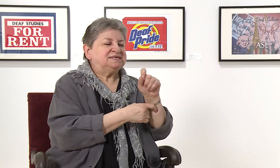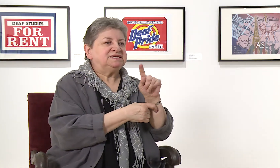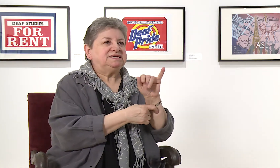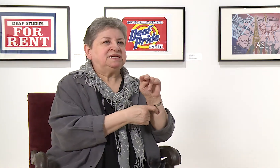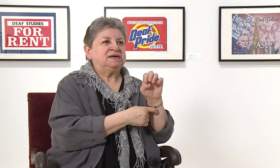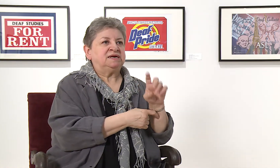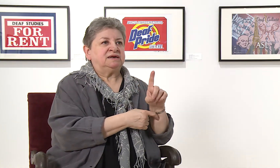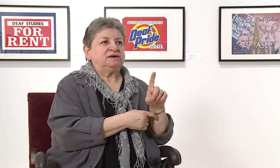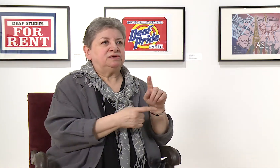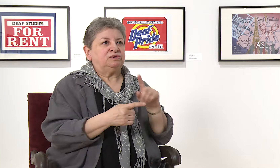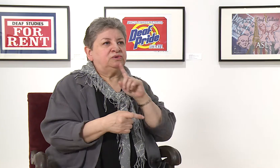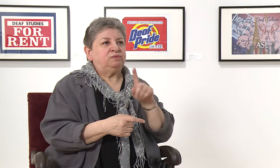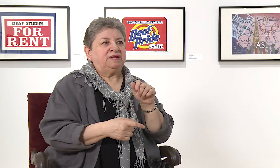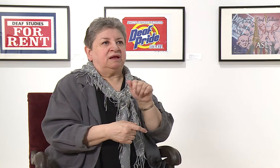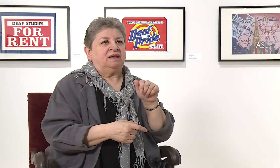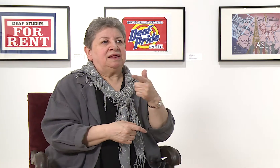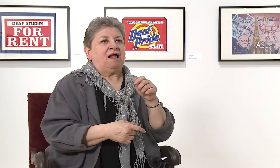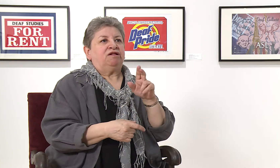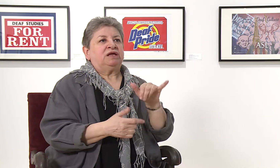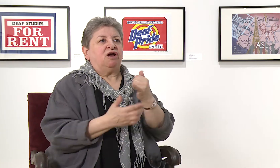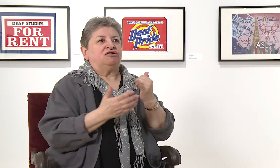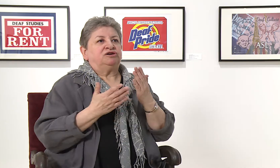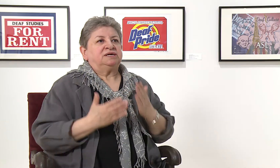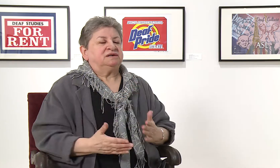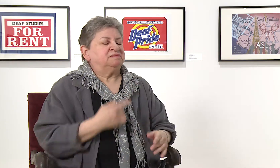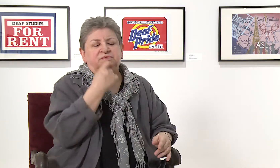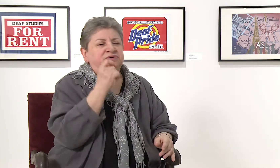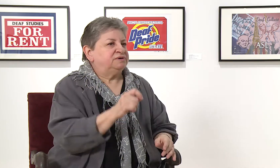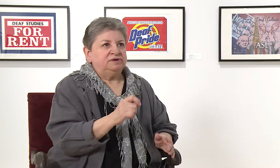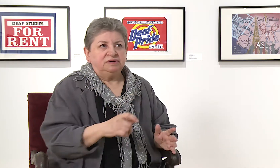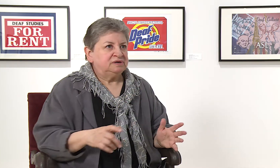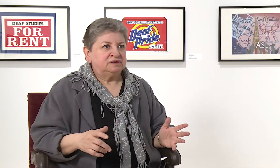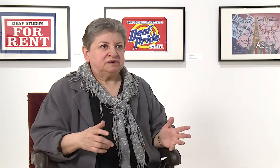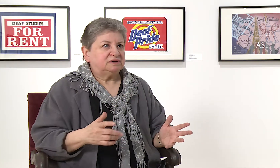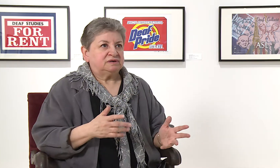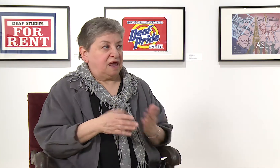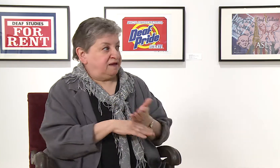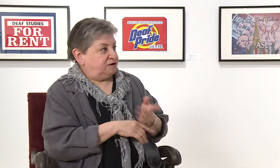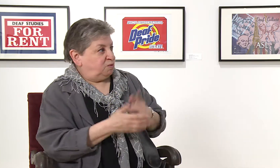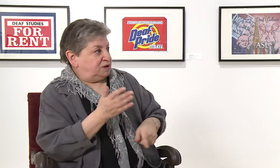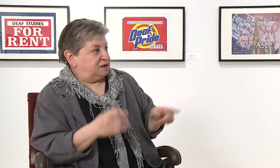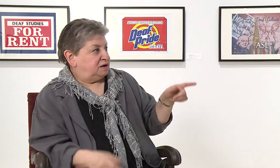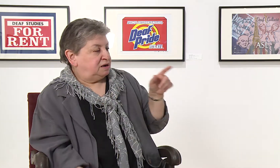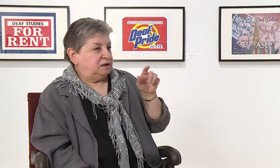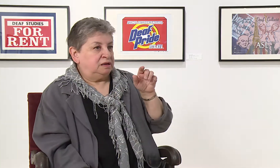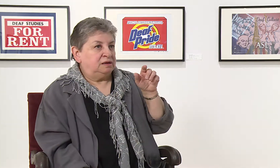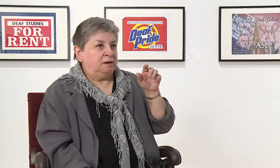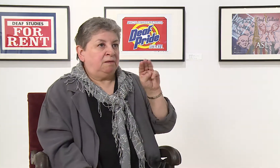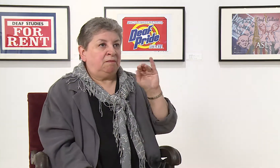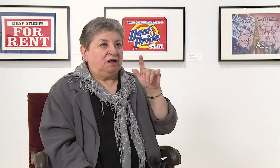I knew I was destined for that type of work. After my experience seeing Milton Glaser's work